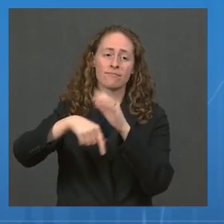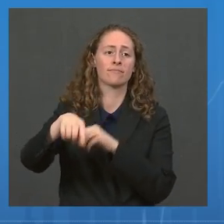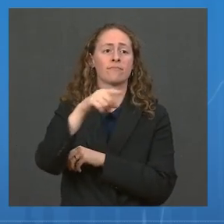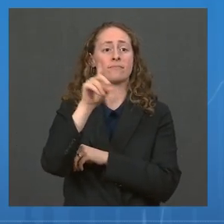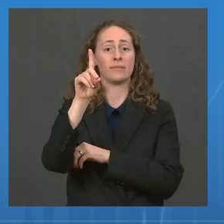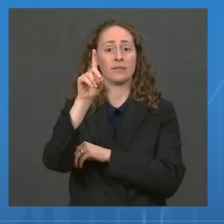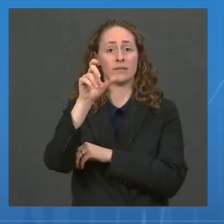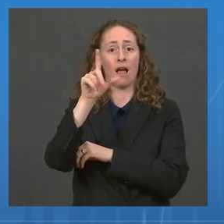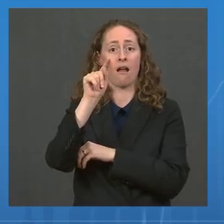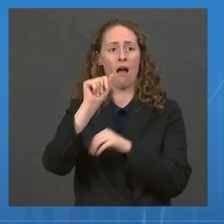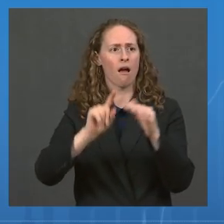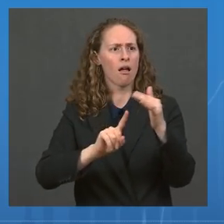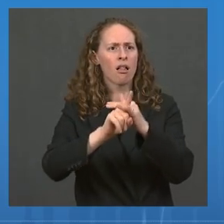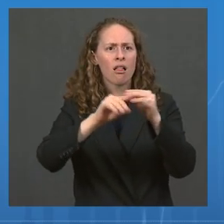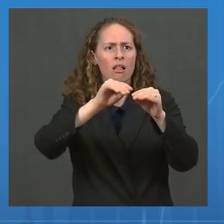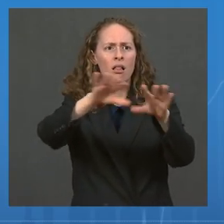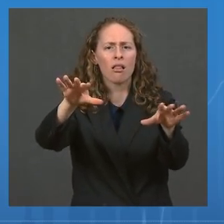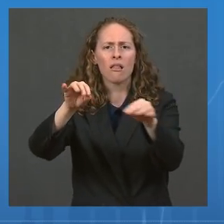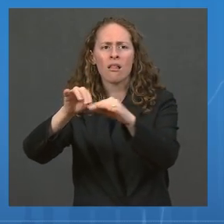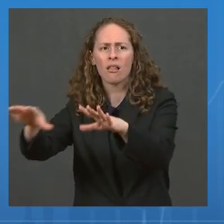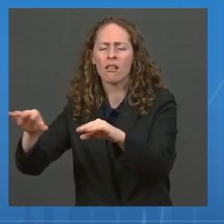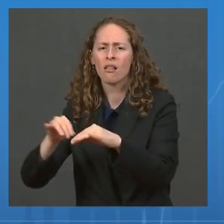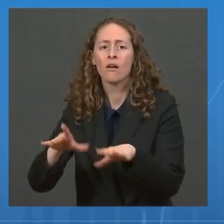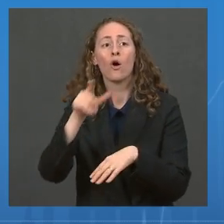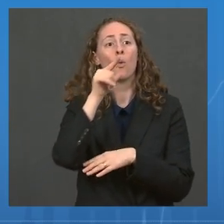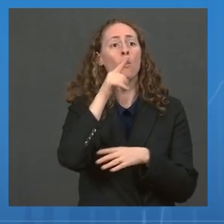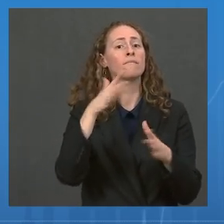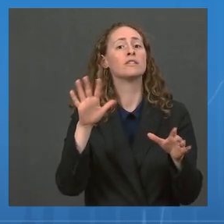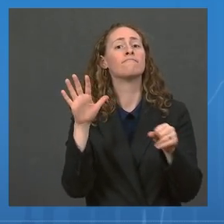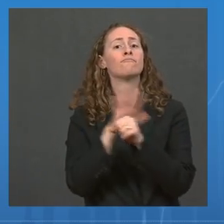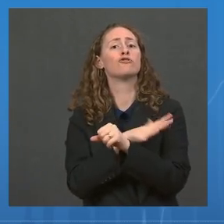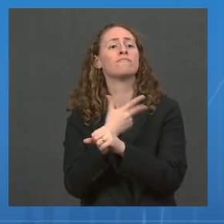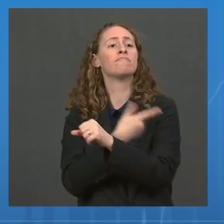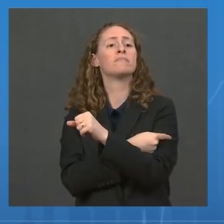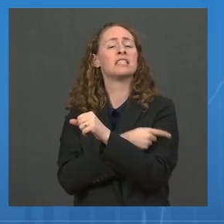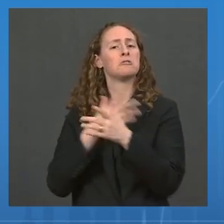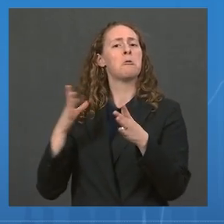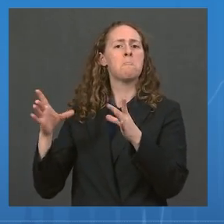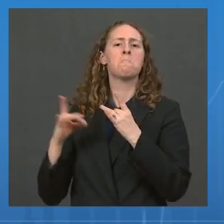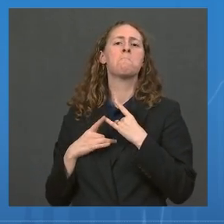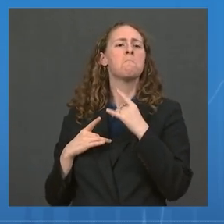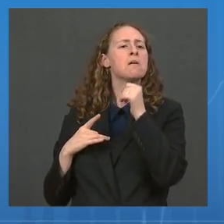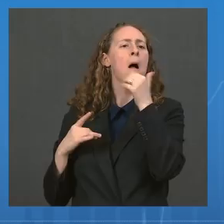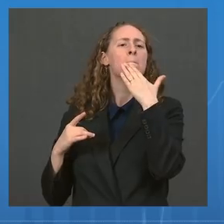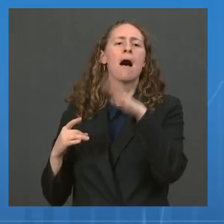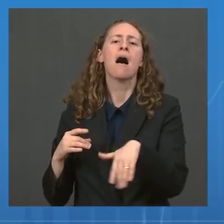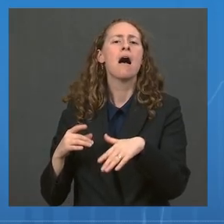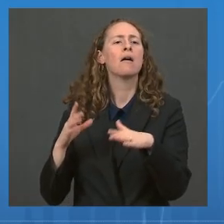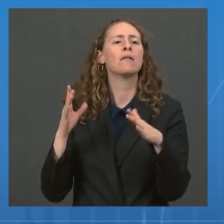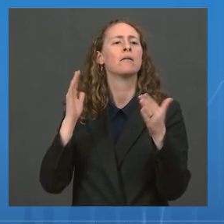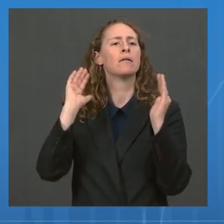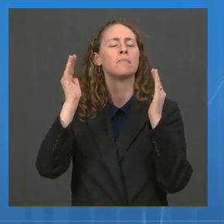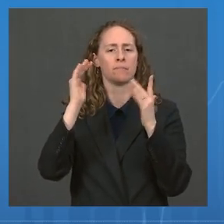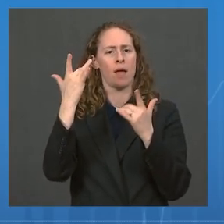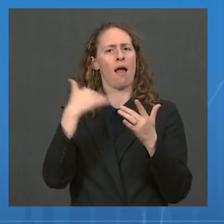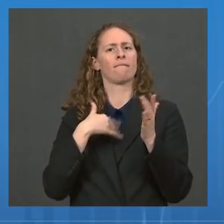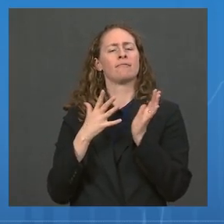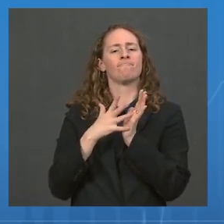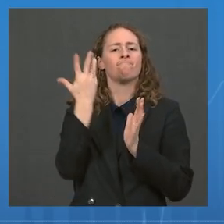a fully vaccinated person had a reduced risk of infection by fivefold, hospitalizations by greater than tenfold,